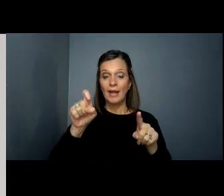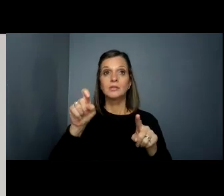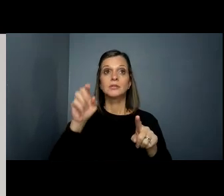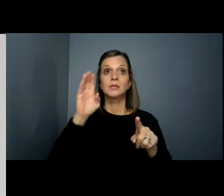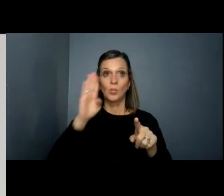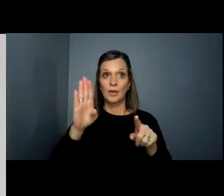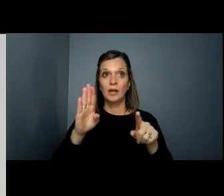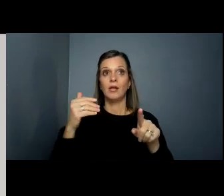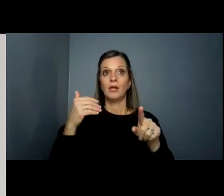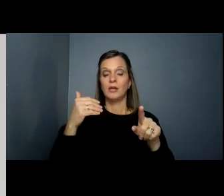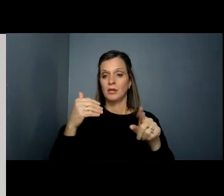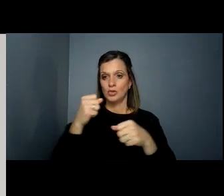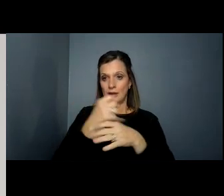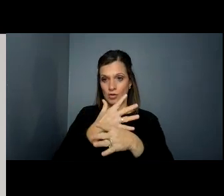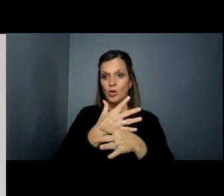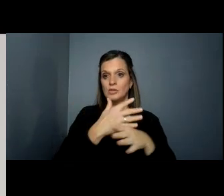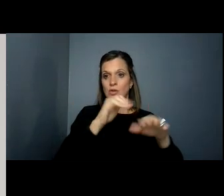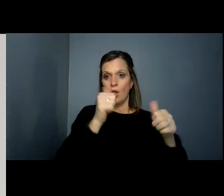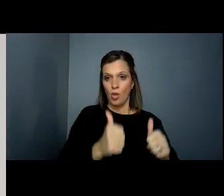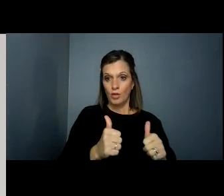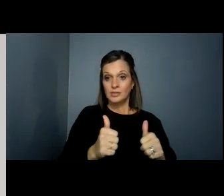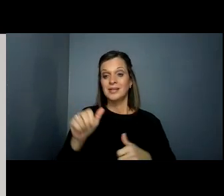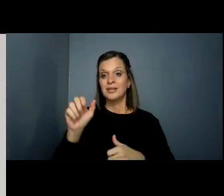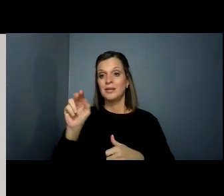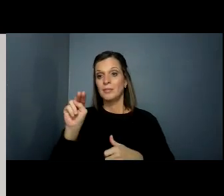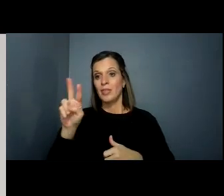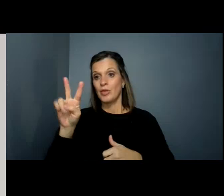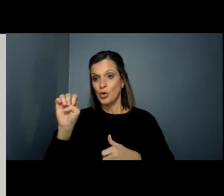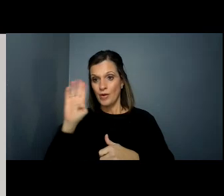And I know, I know, that's difficult and don't worry about it if you don't get a